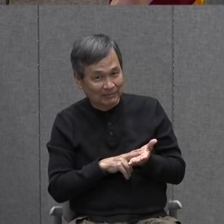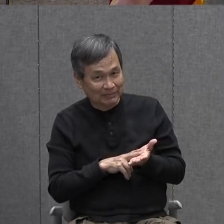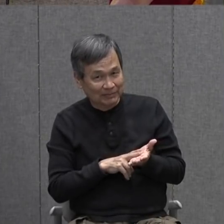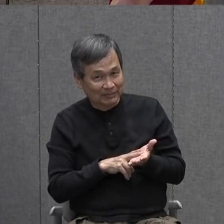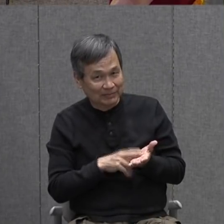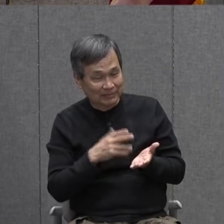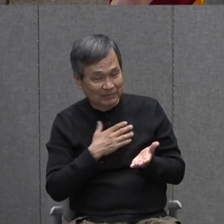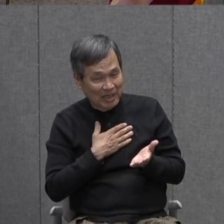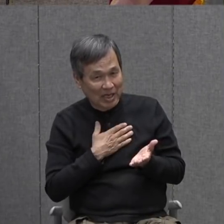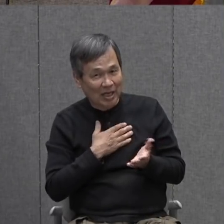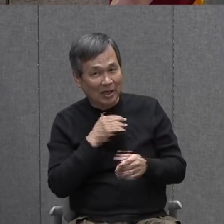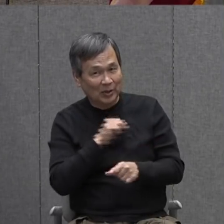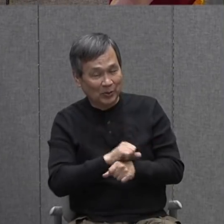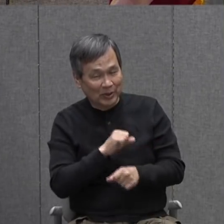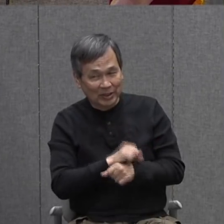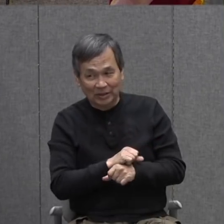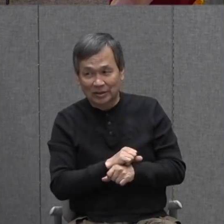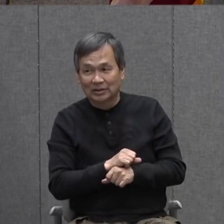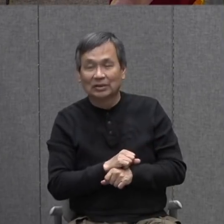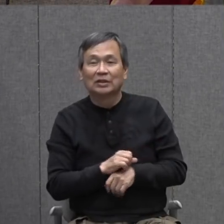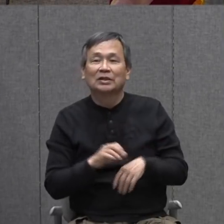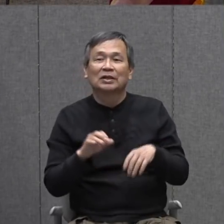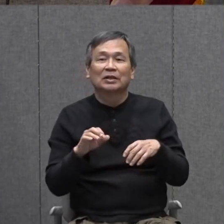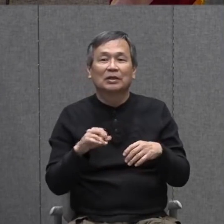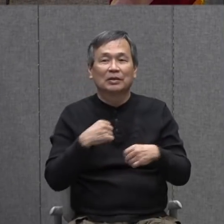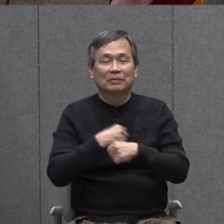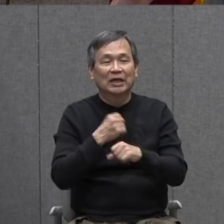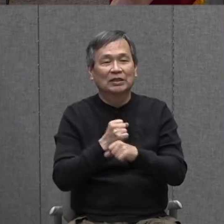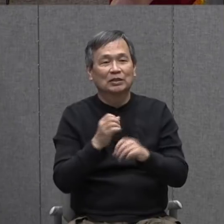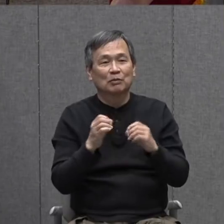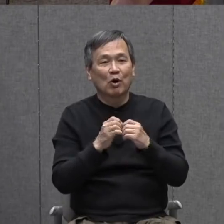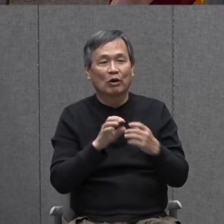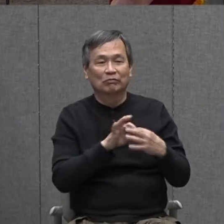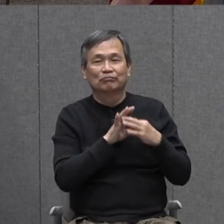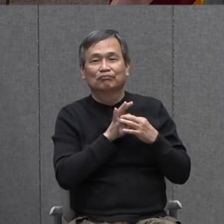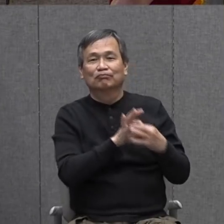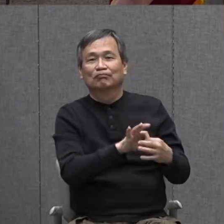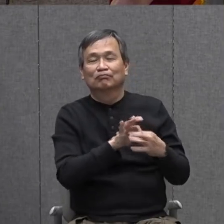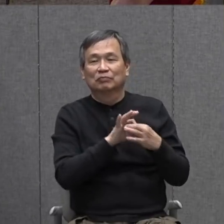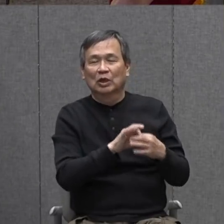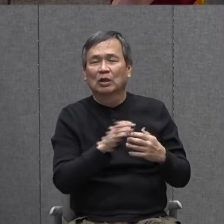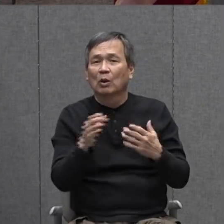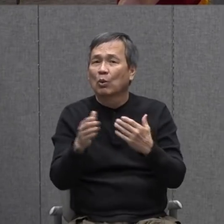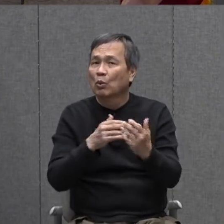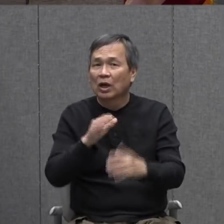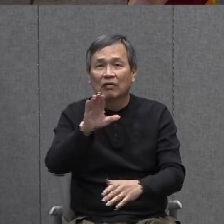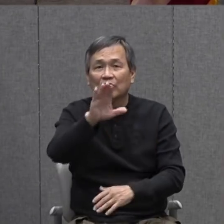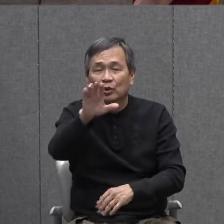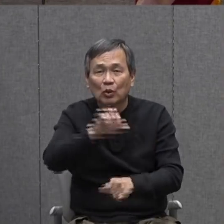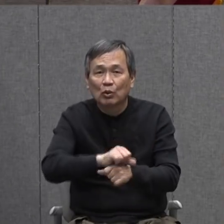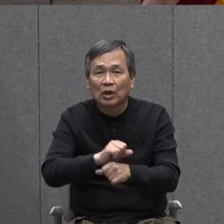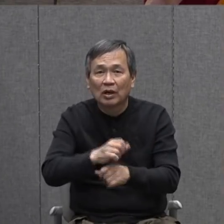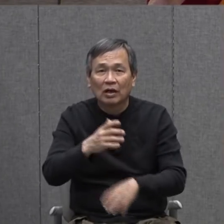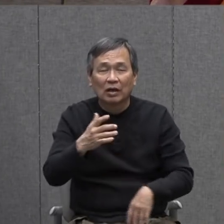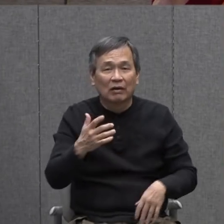Signing your artwork gives it a special kind of power. So whatever you're working on whether it's your favorite thing or not